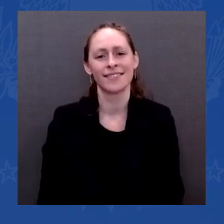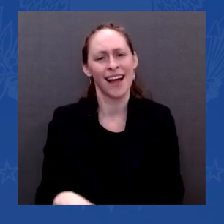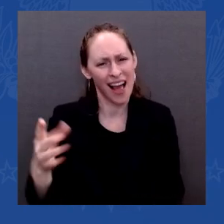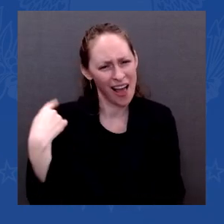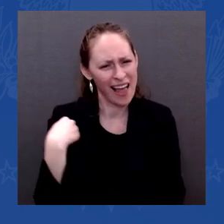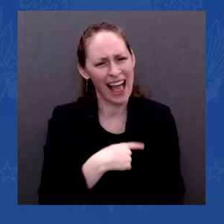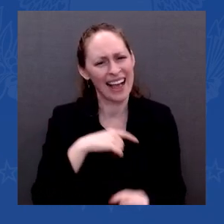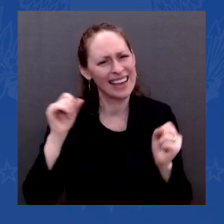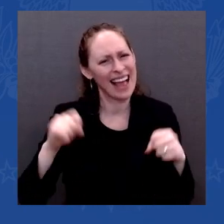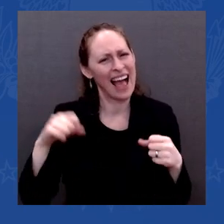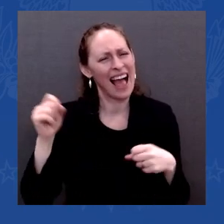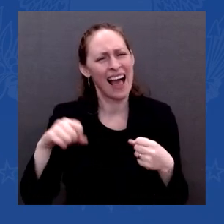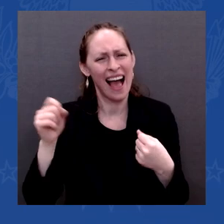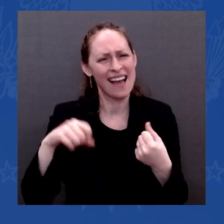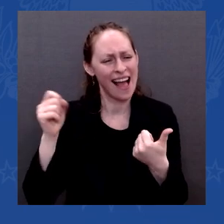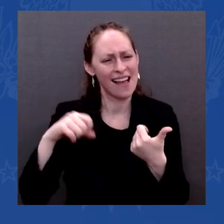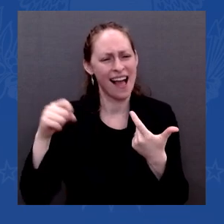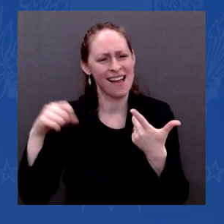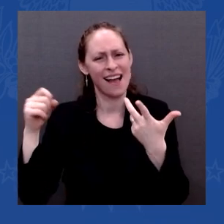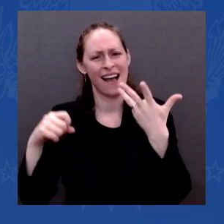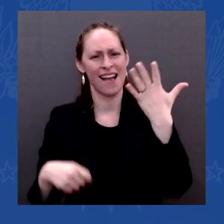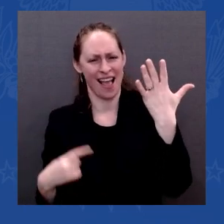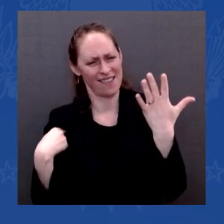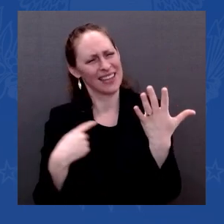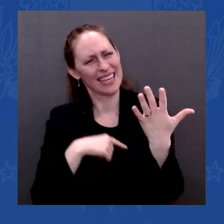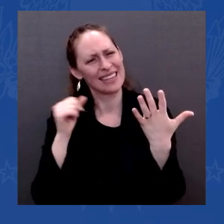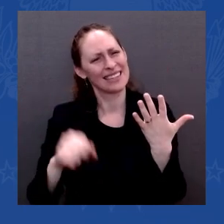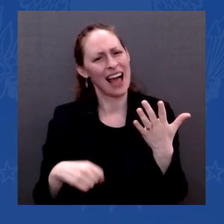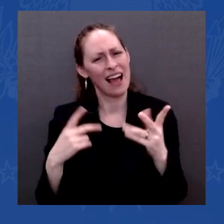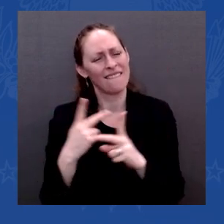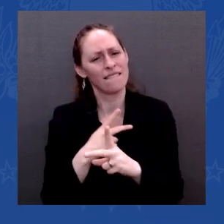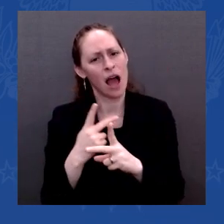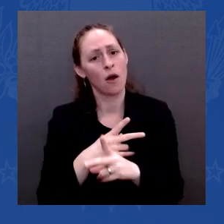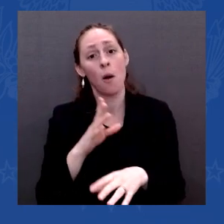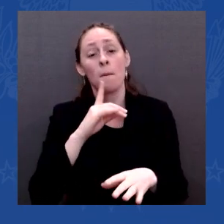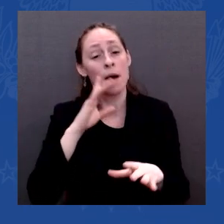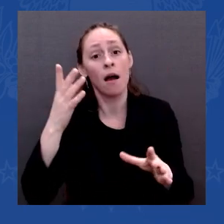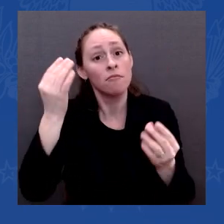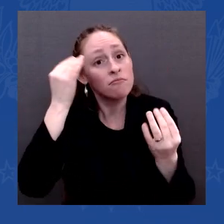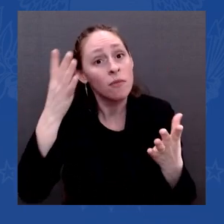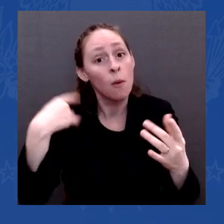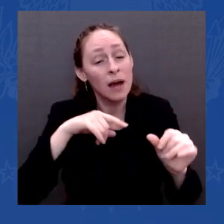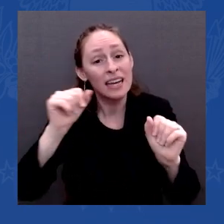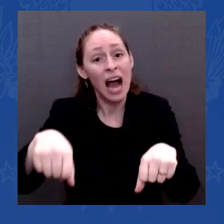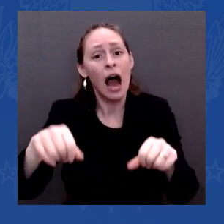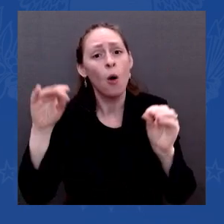without increasing inflation or the deficit. Seventeen Nobel laureates in economics